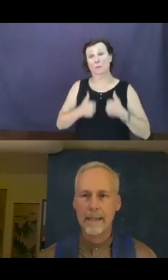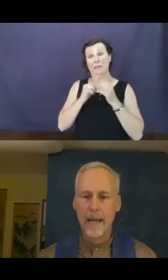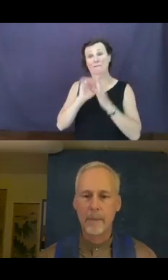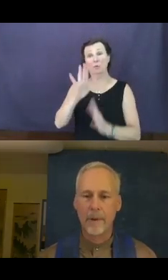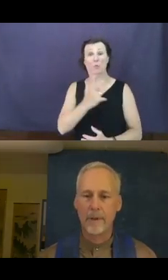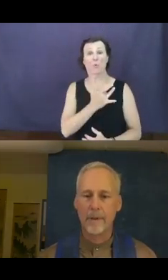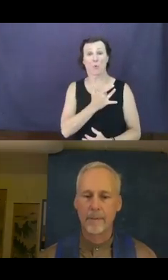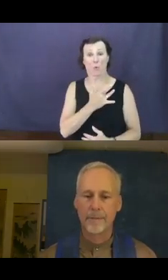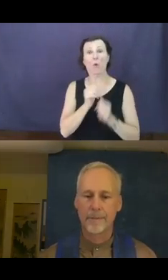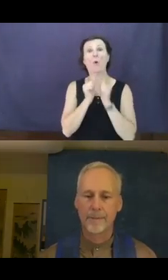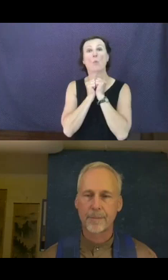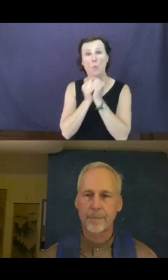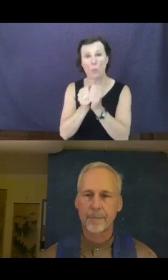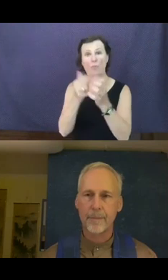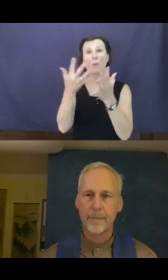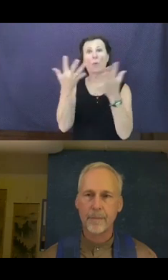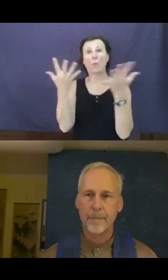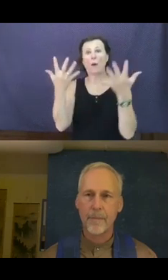happened.